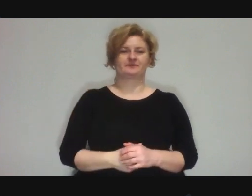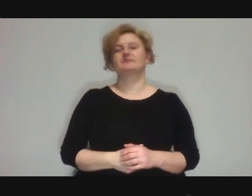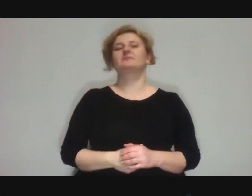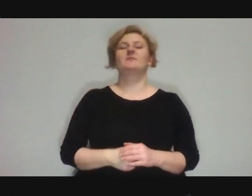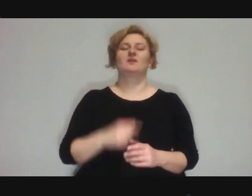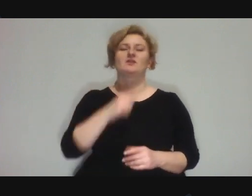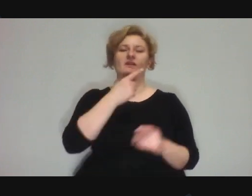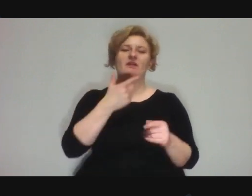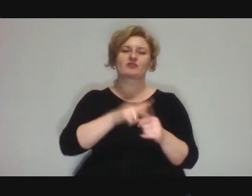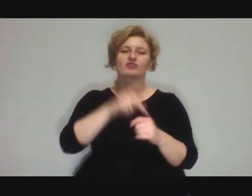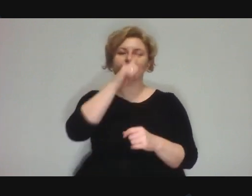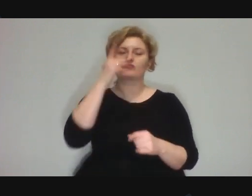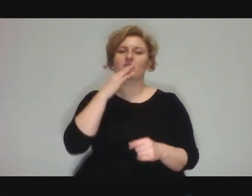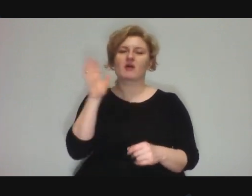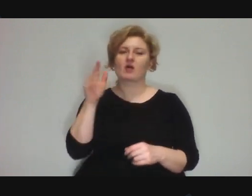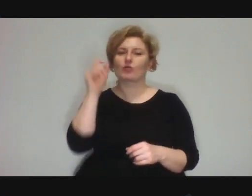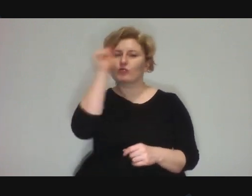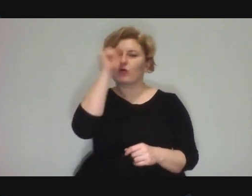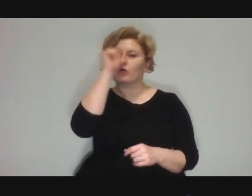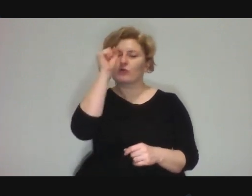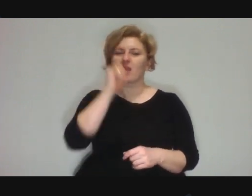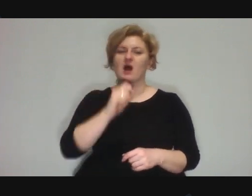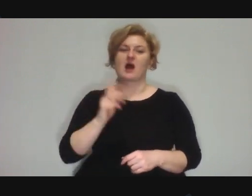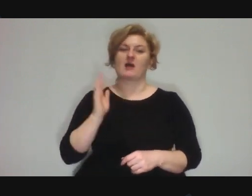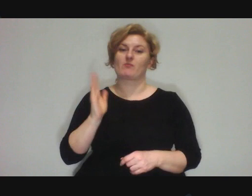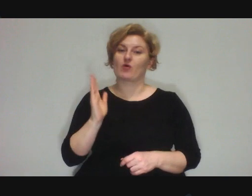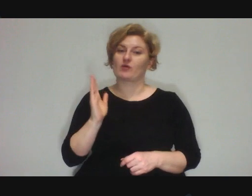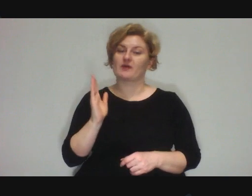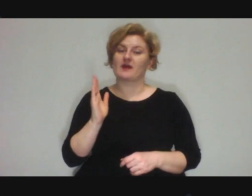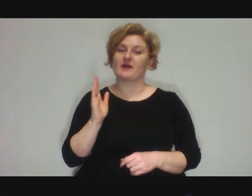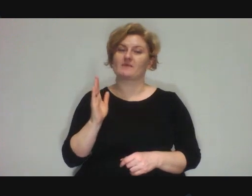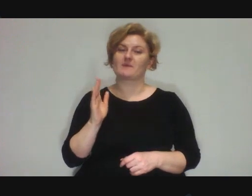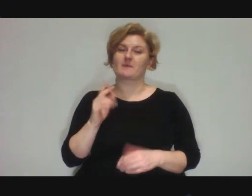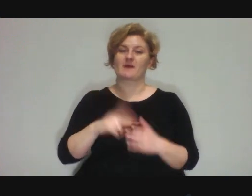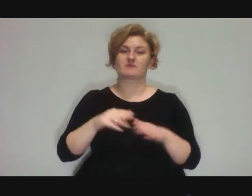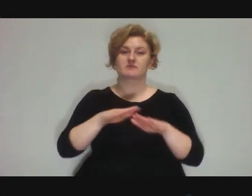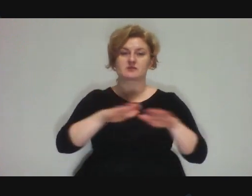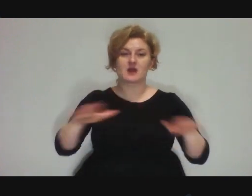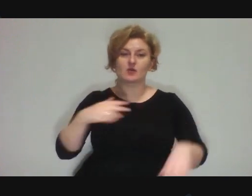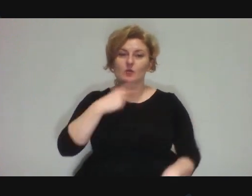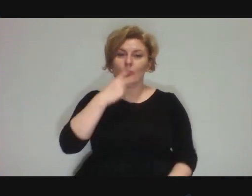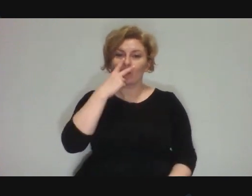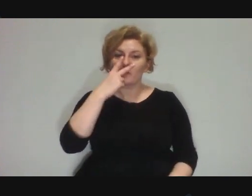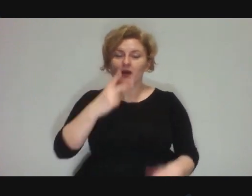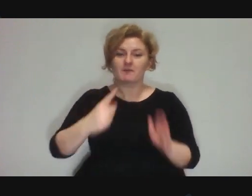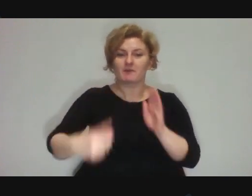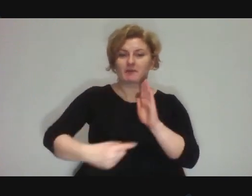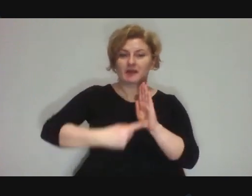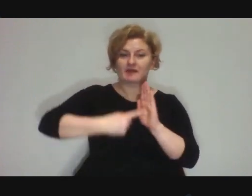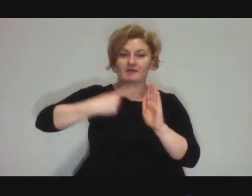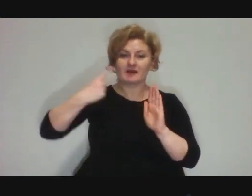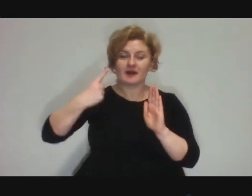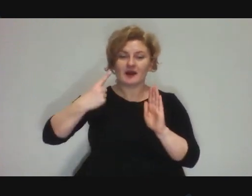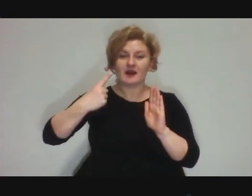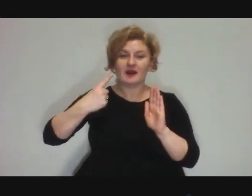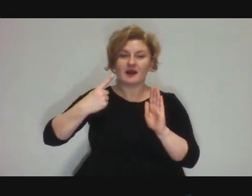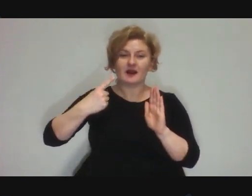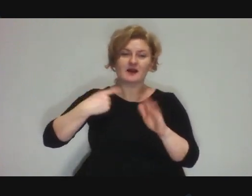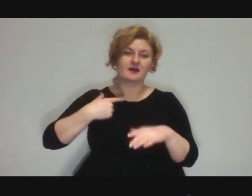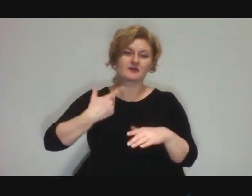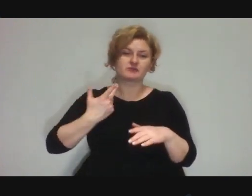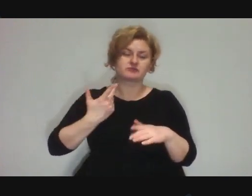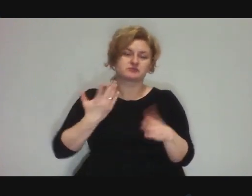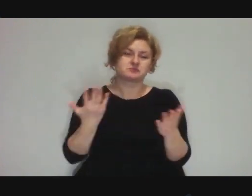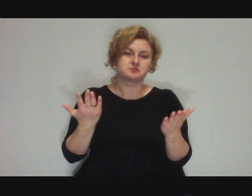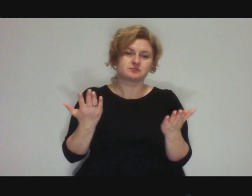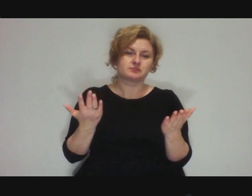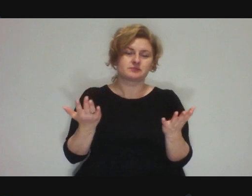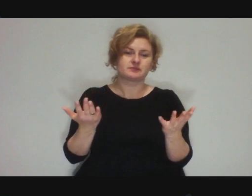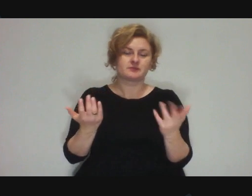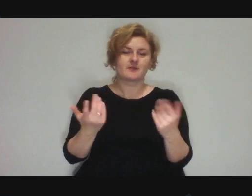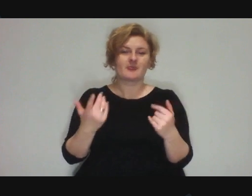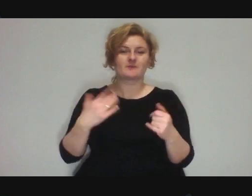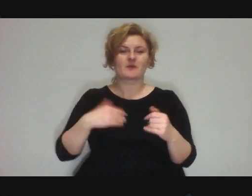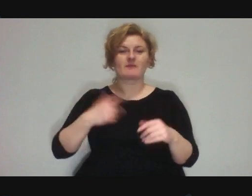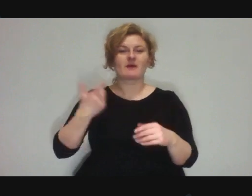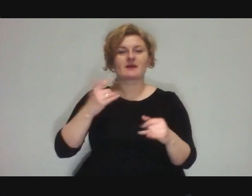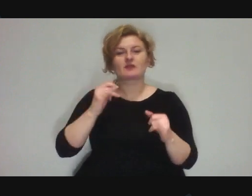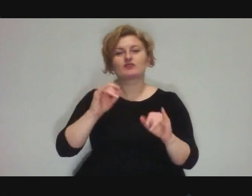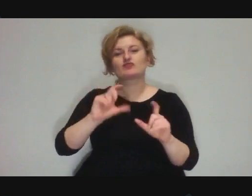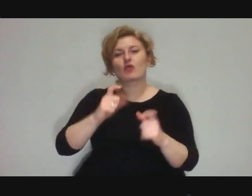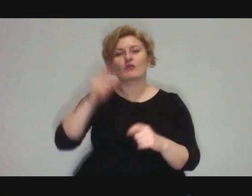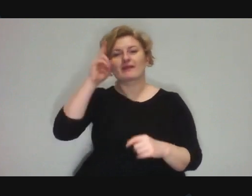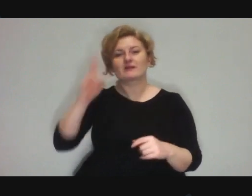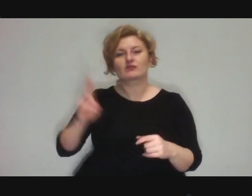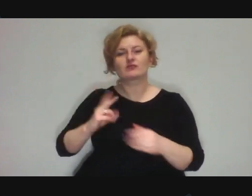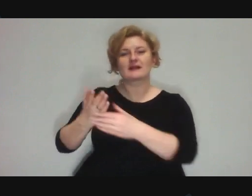but later, for example at a festival, somebody came across it for the first time because, for example, some institution invited some circus artists to workshops